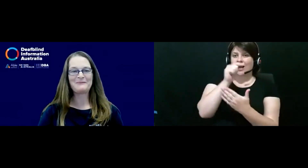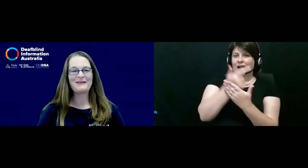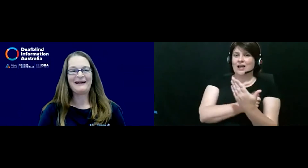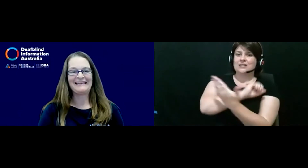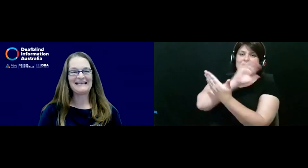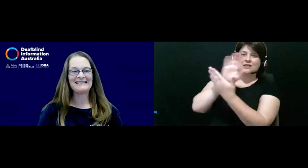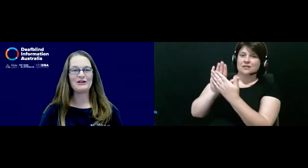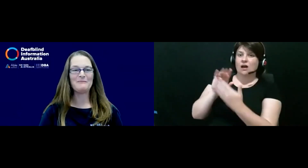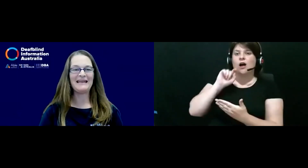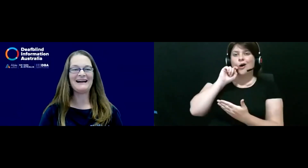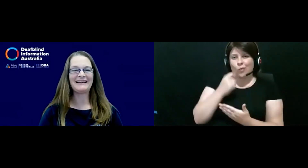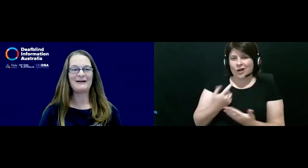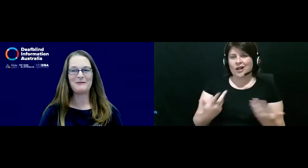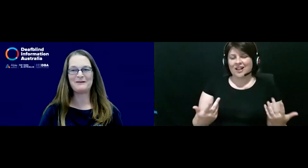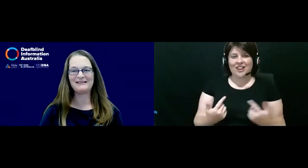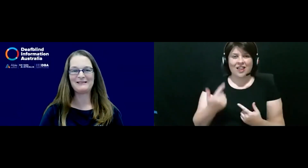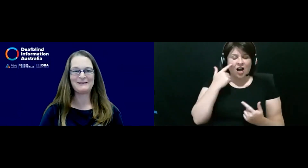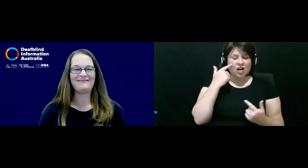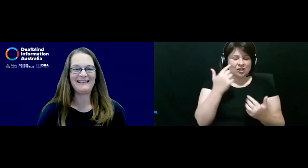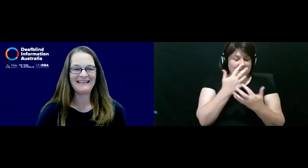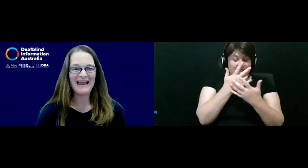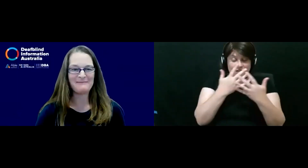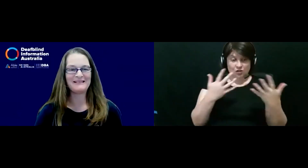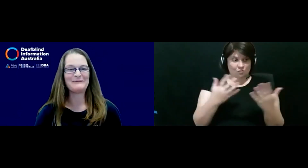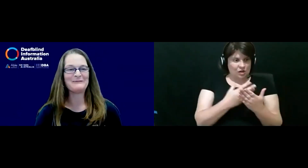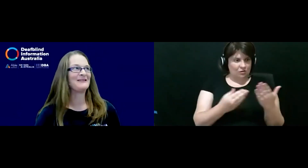I guess I see so many, I can't remember the specific names and authors.